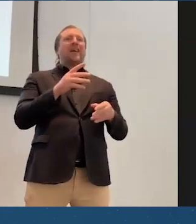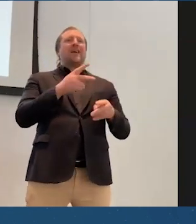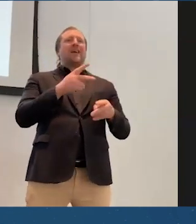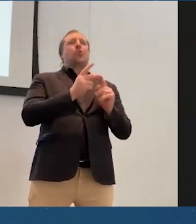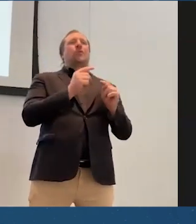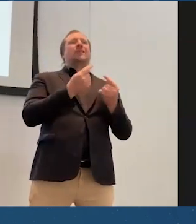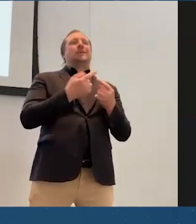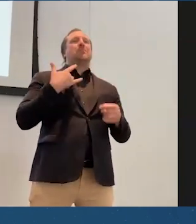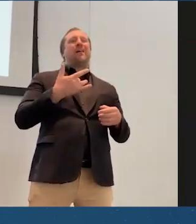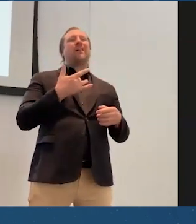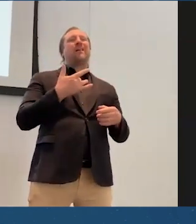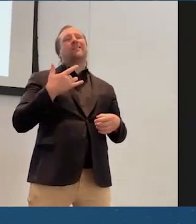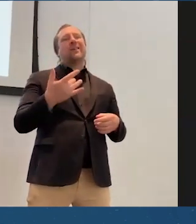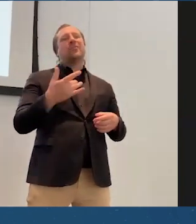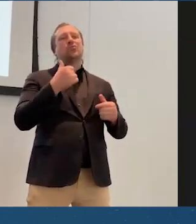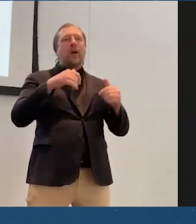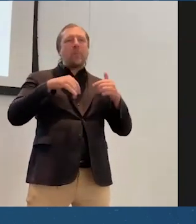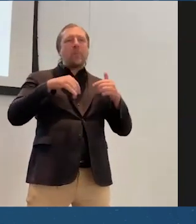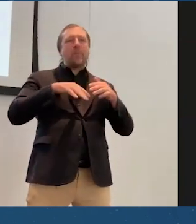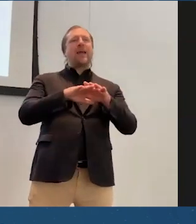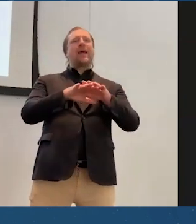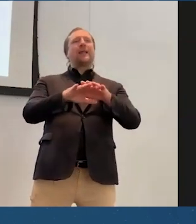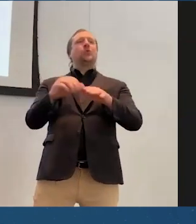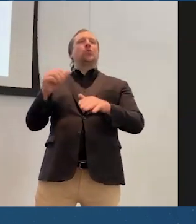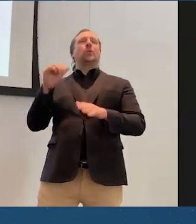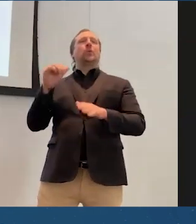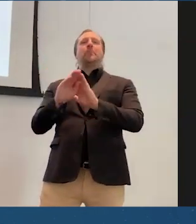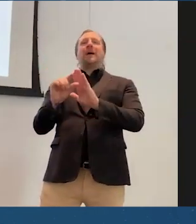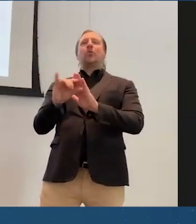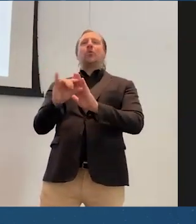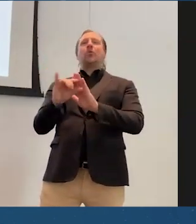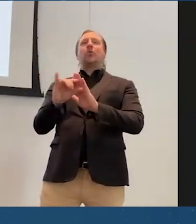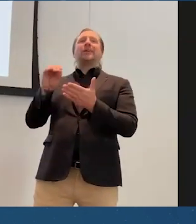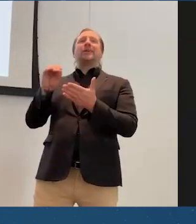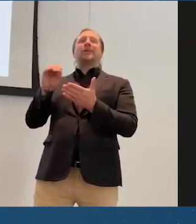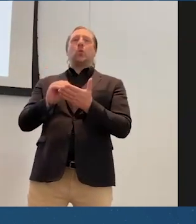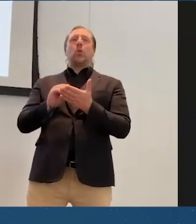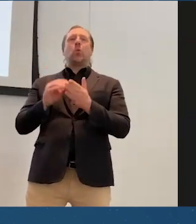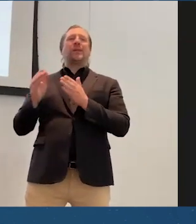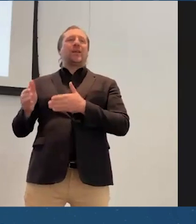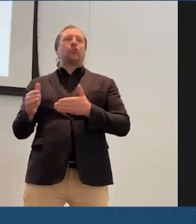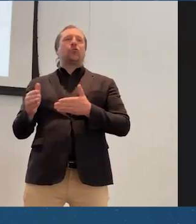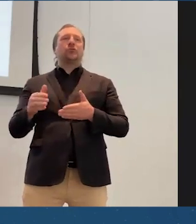to blend into the background and just be the note takers. And so what we've learned to do--